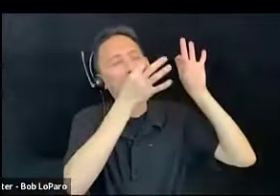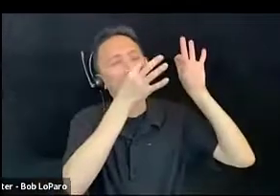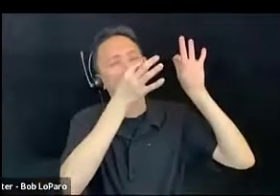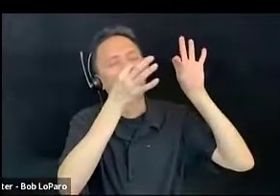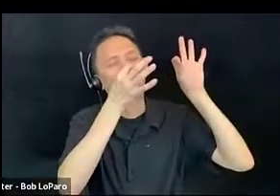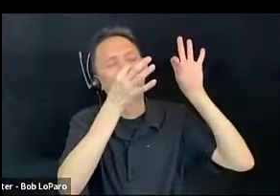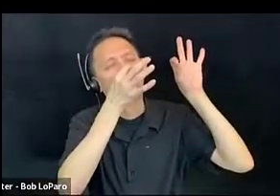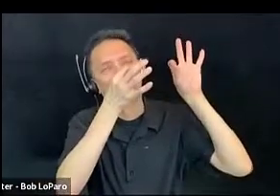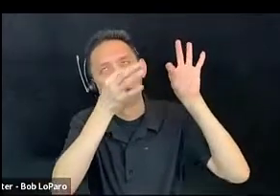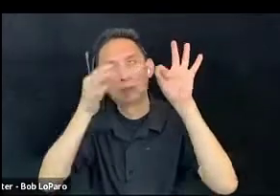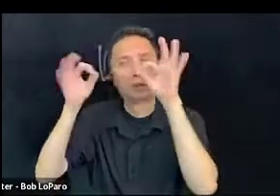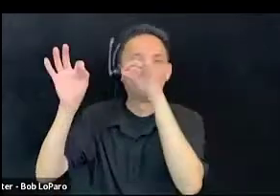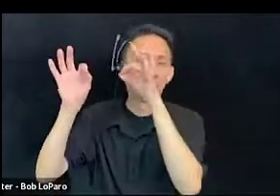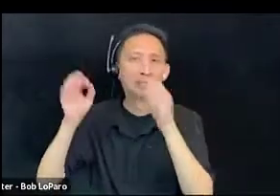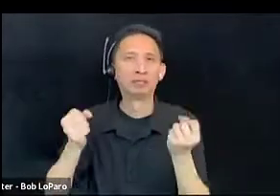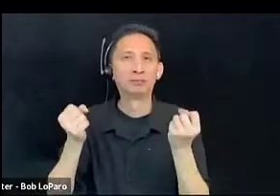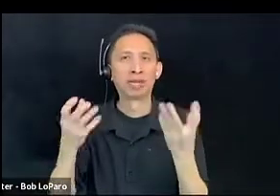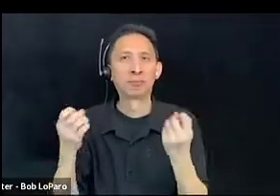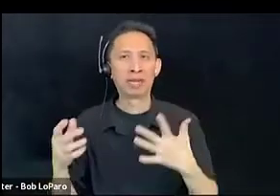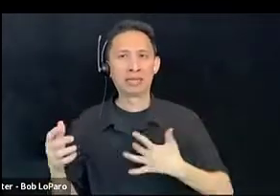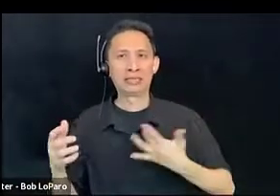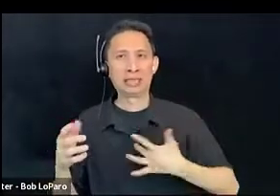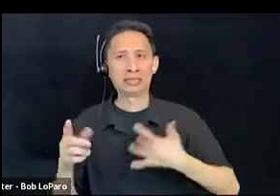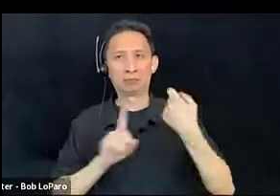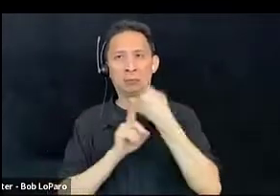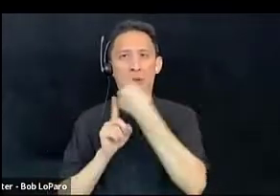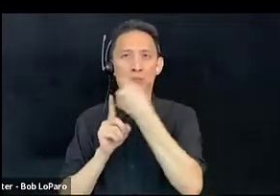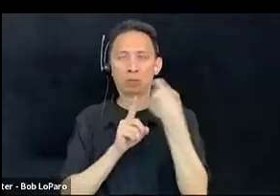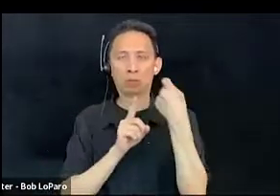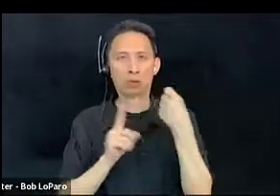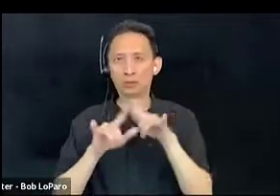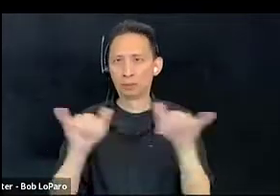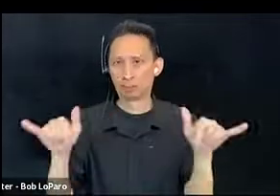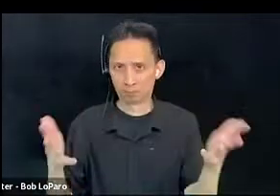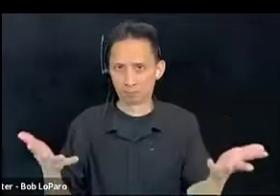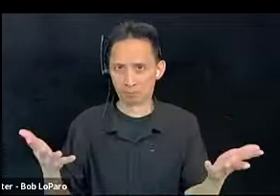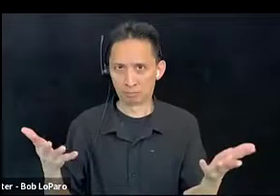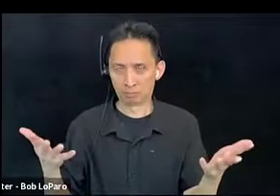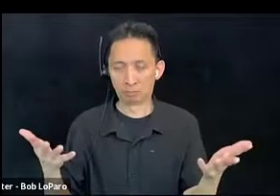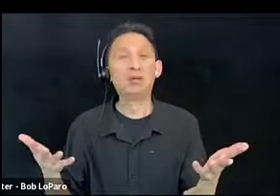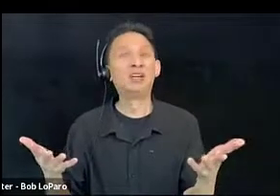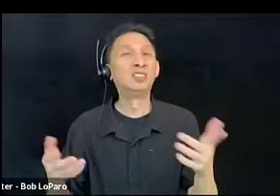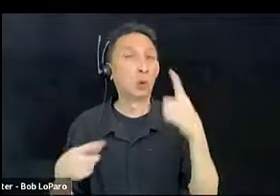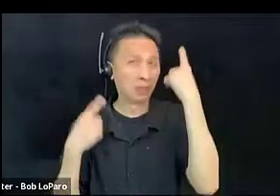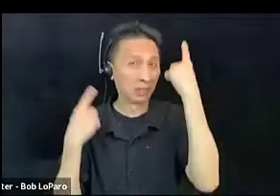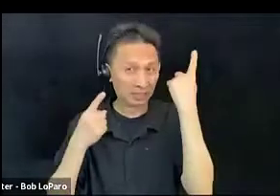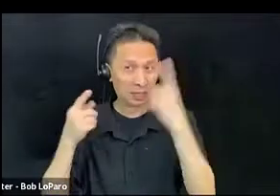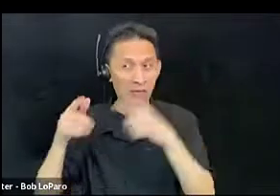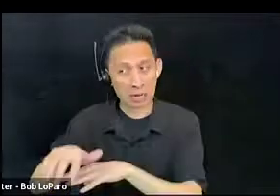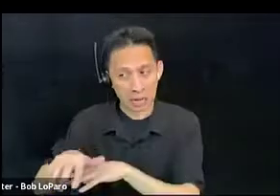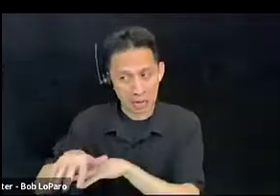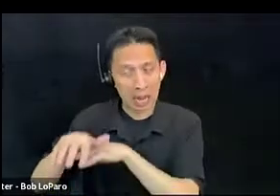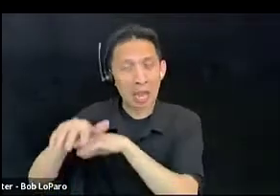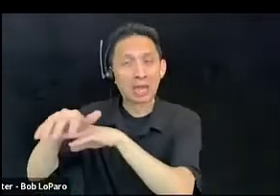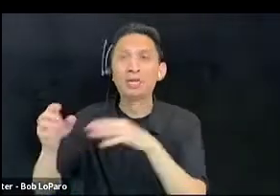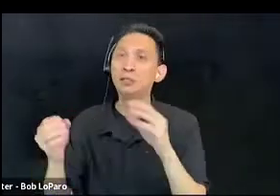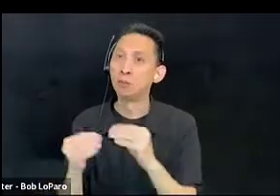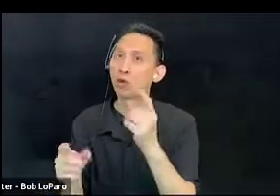and then maybe look back, right? So, just consider that hand under hand is definitely more appropriate than over hand,